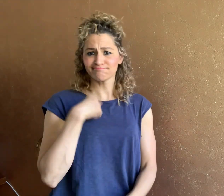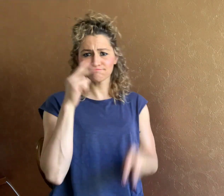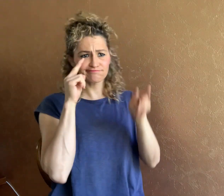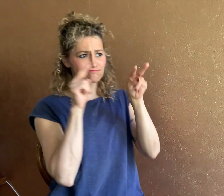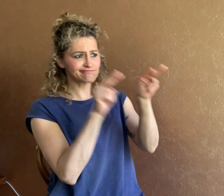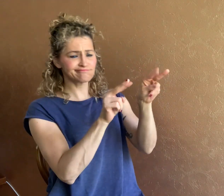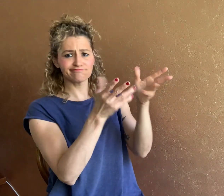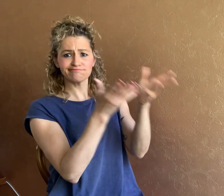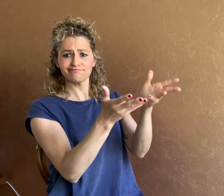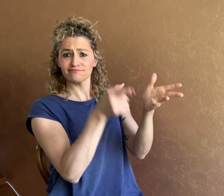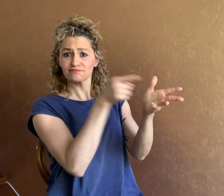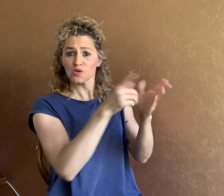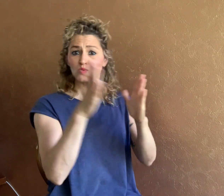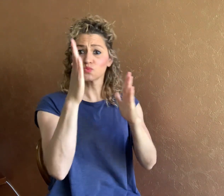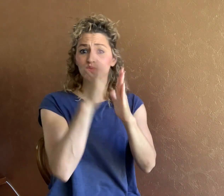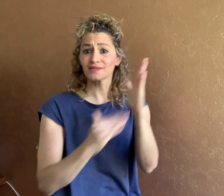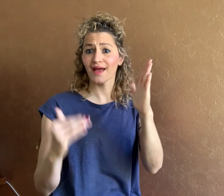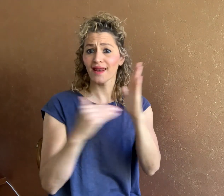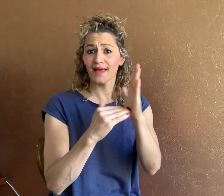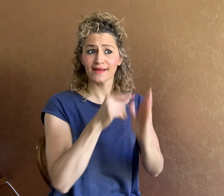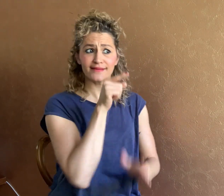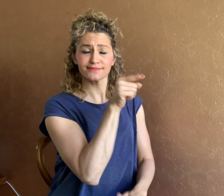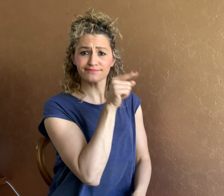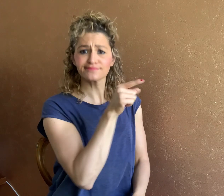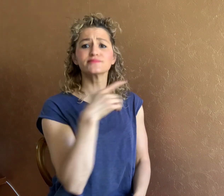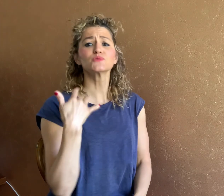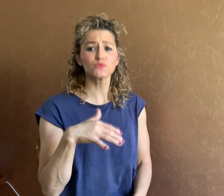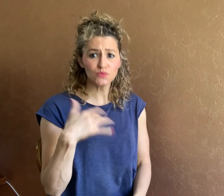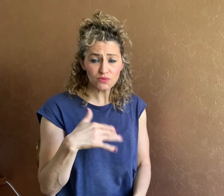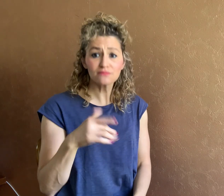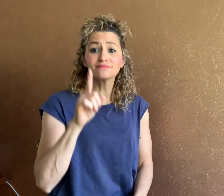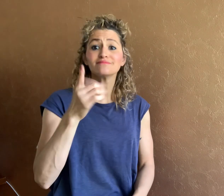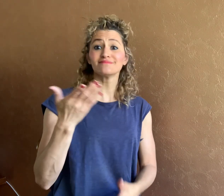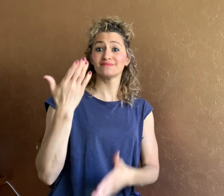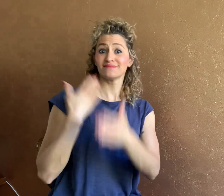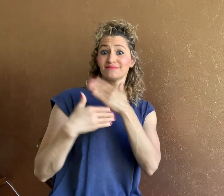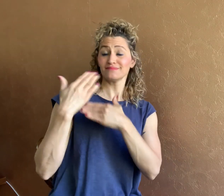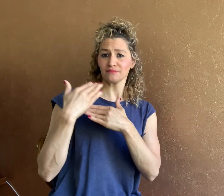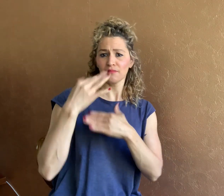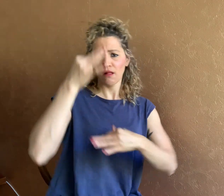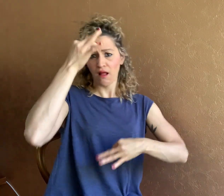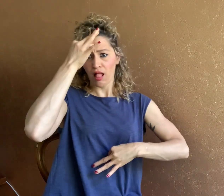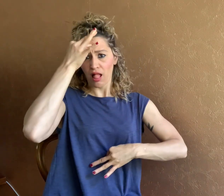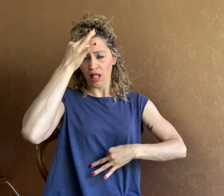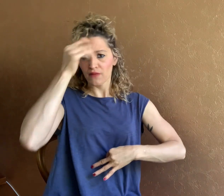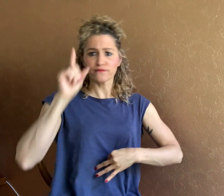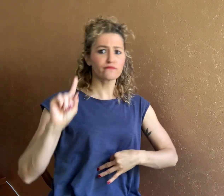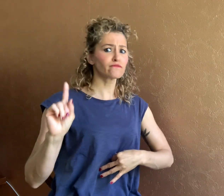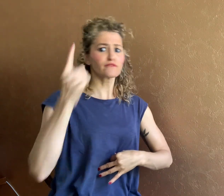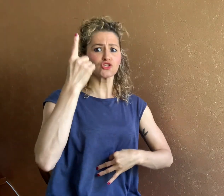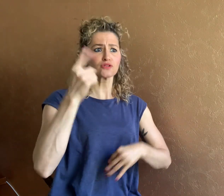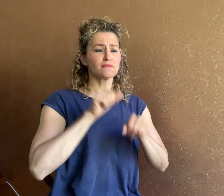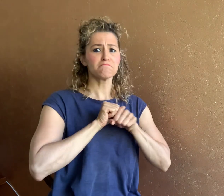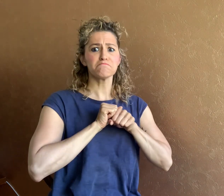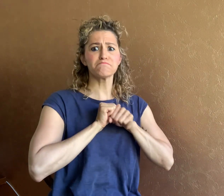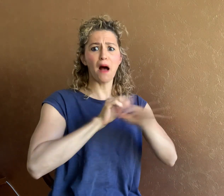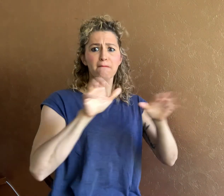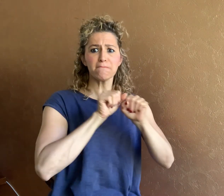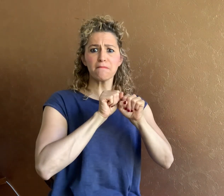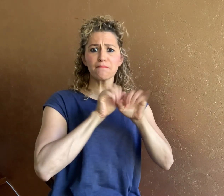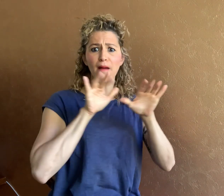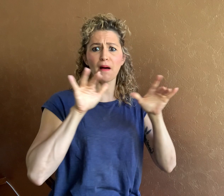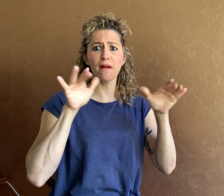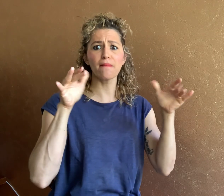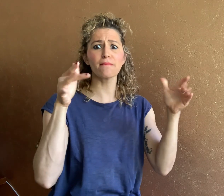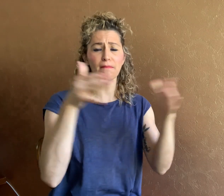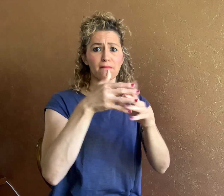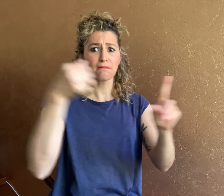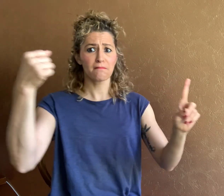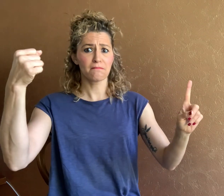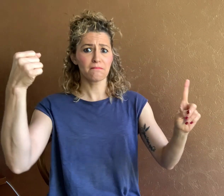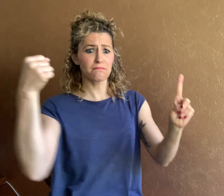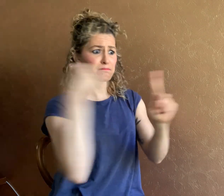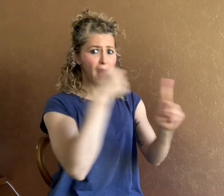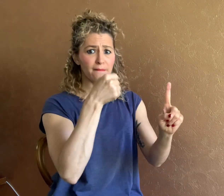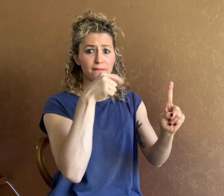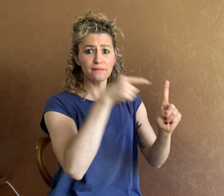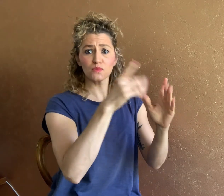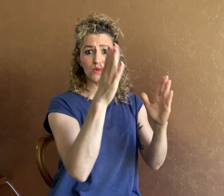Seeing that New Zealand has taken the pandemic very seriously